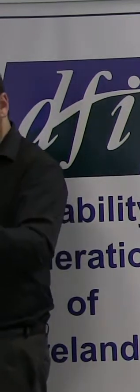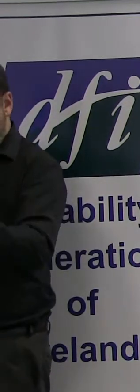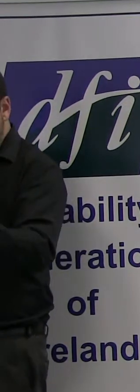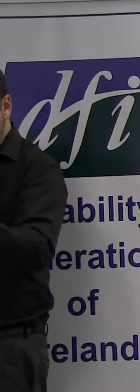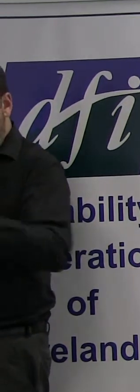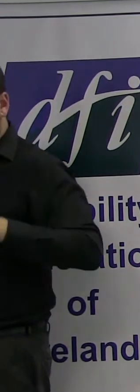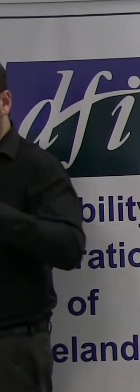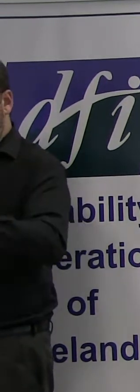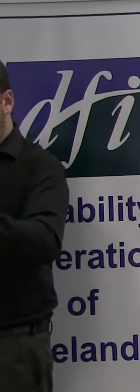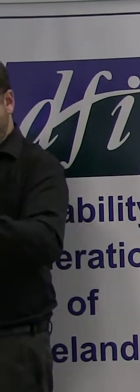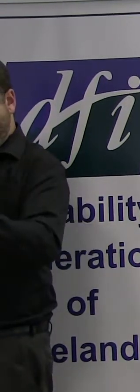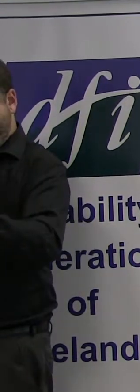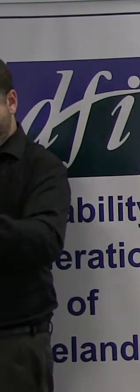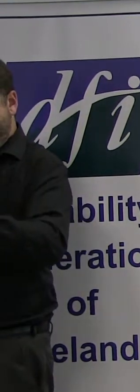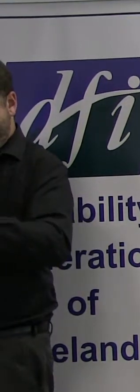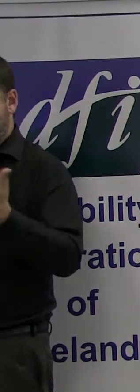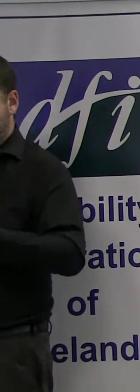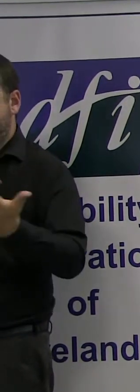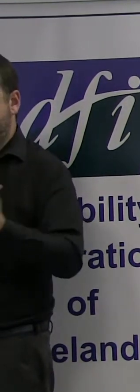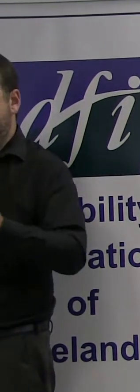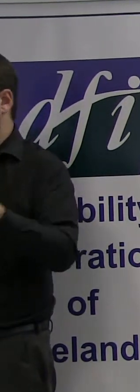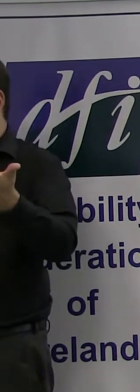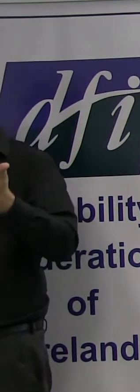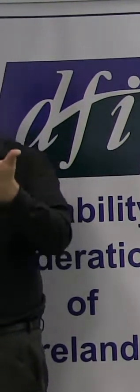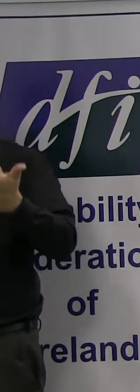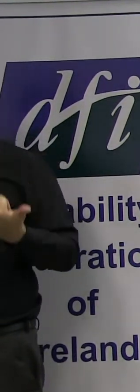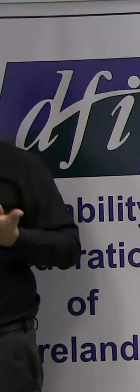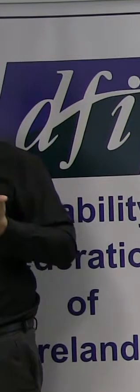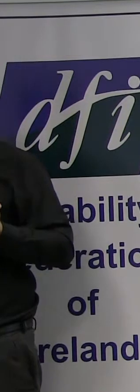wanna do something matters and so there are some things there that we have to